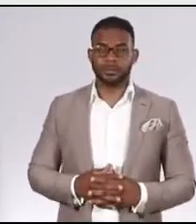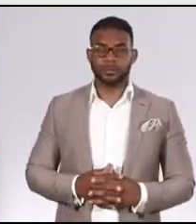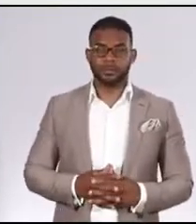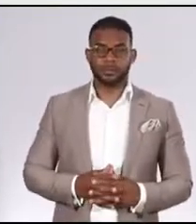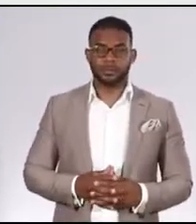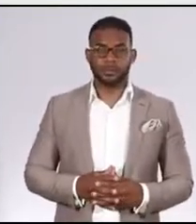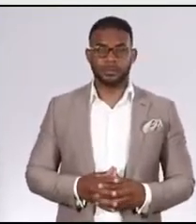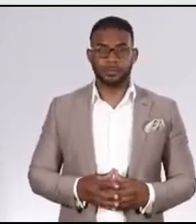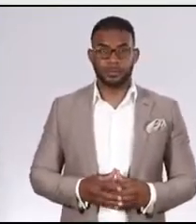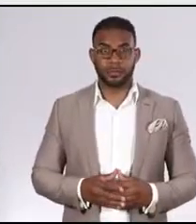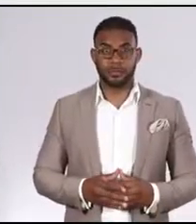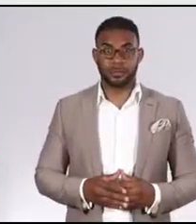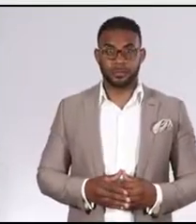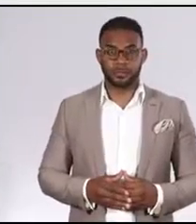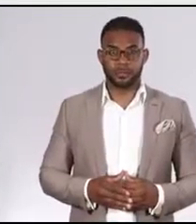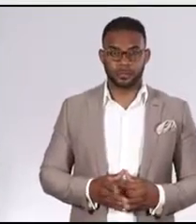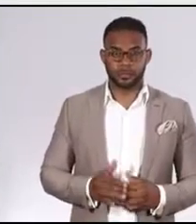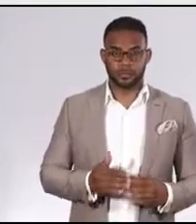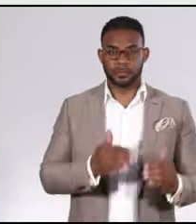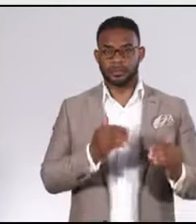Okay so We can move to our 4th polling question.